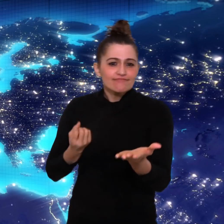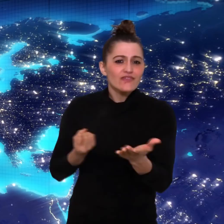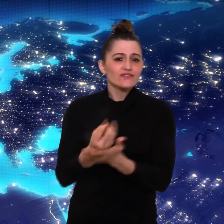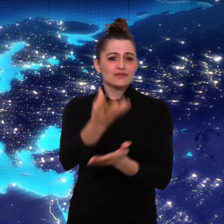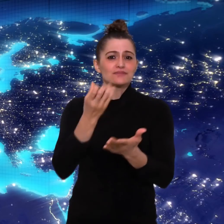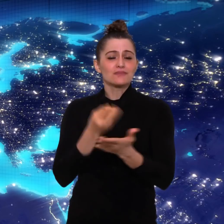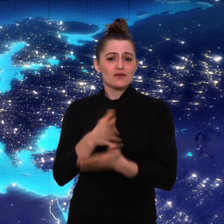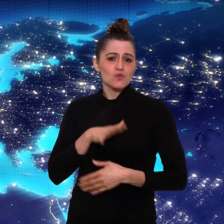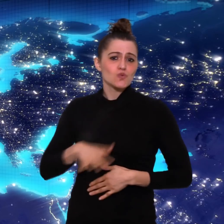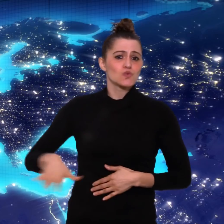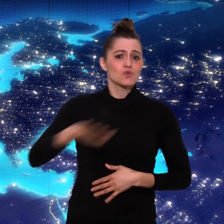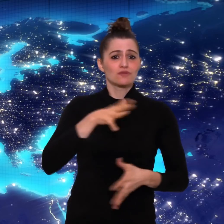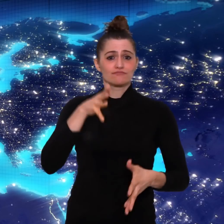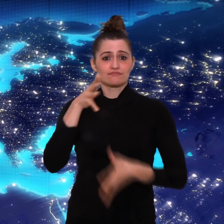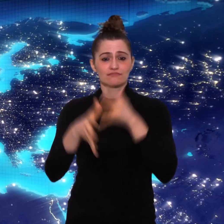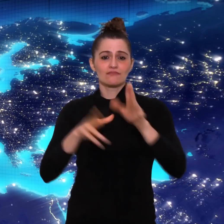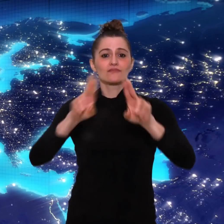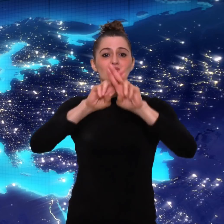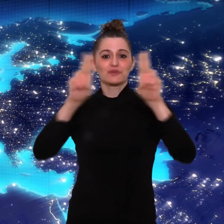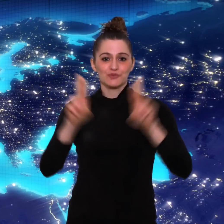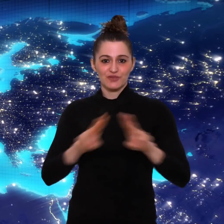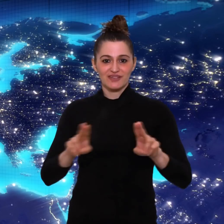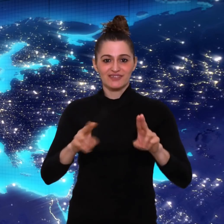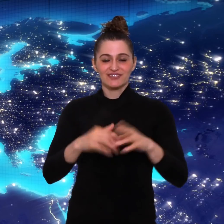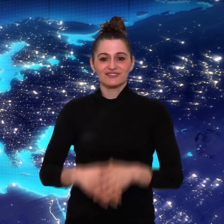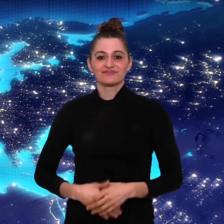all in International Sign.